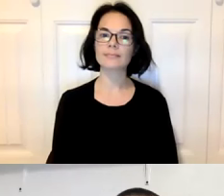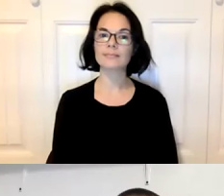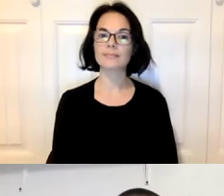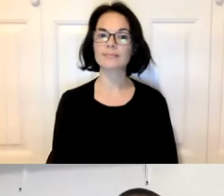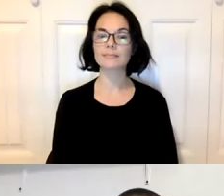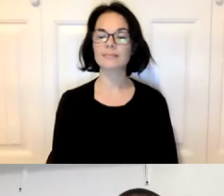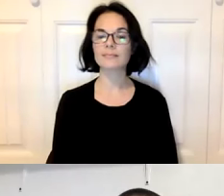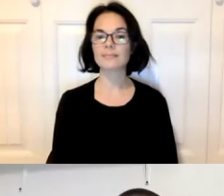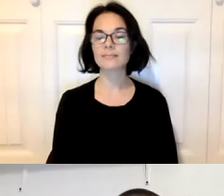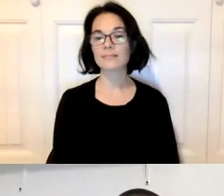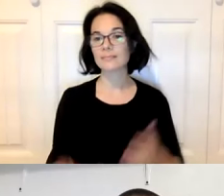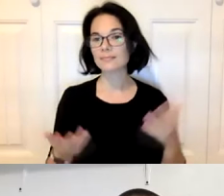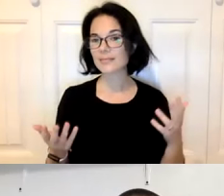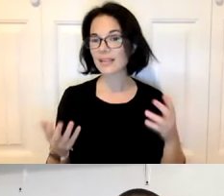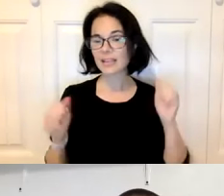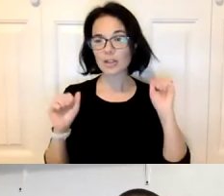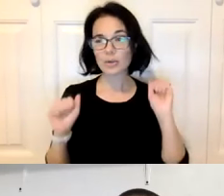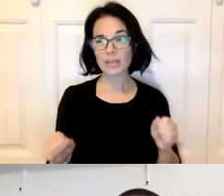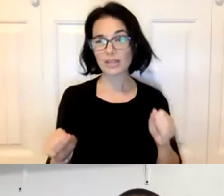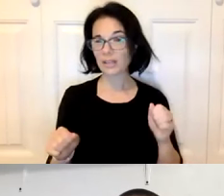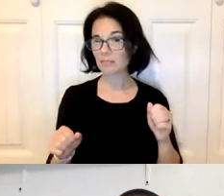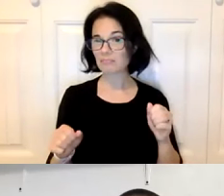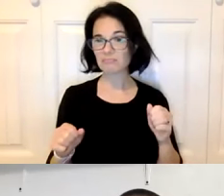Feel free to jump in as well, Tracy and Janette.